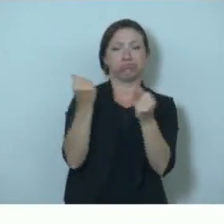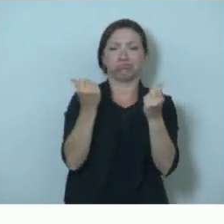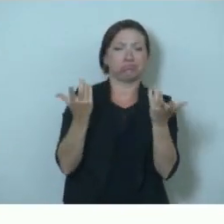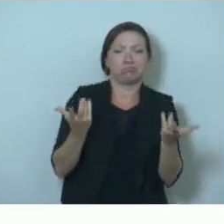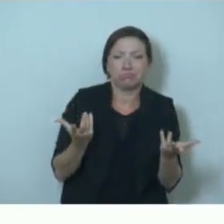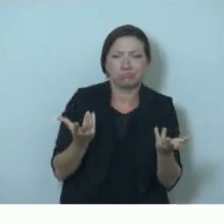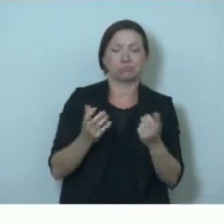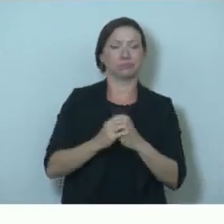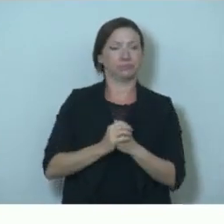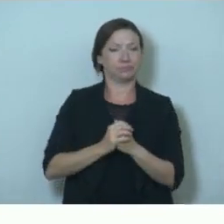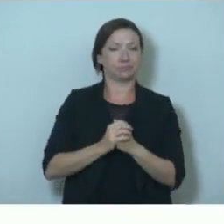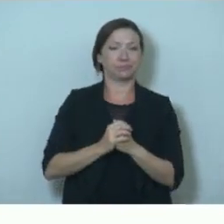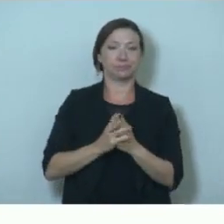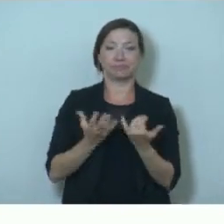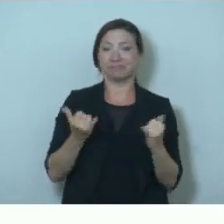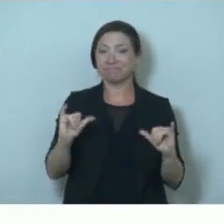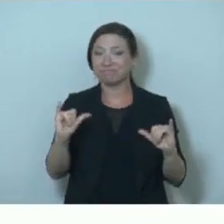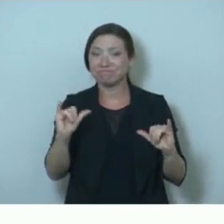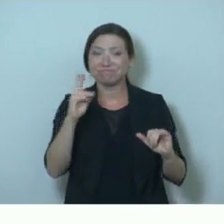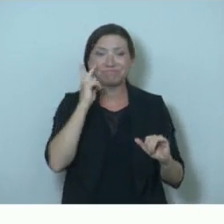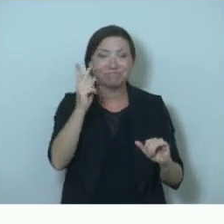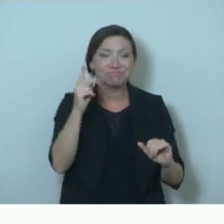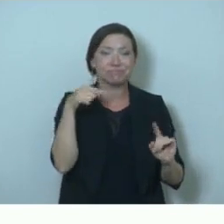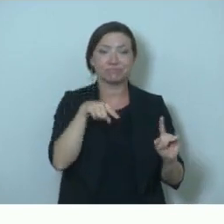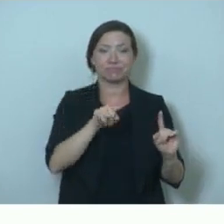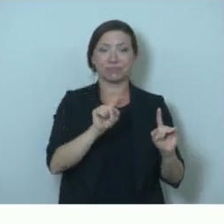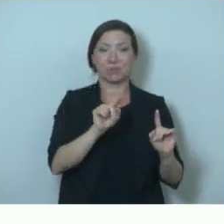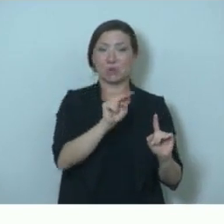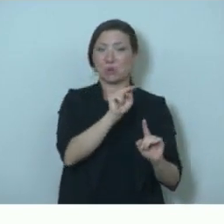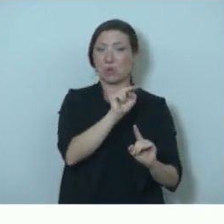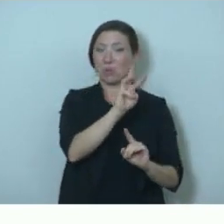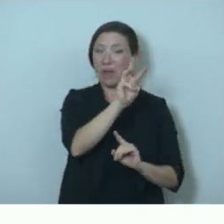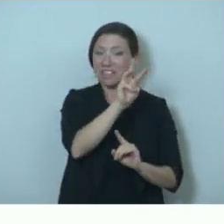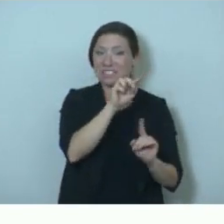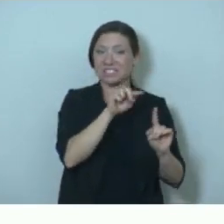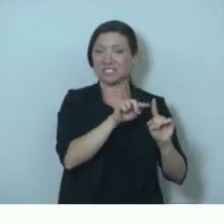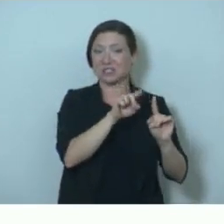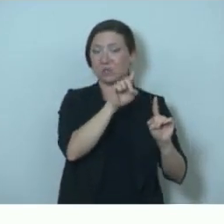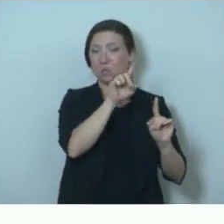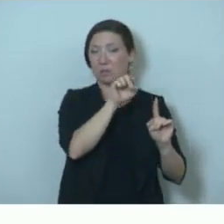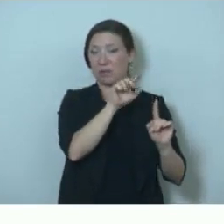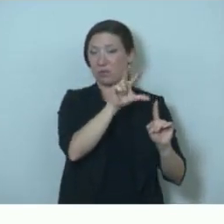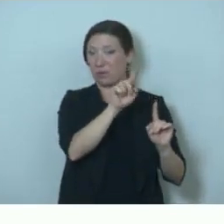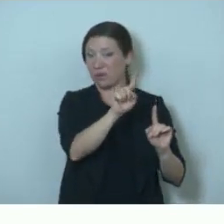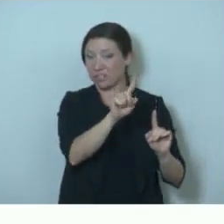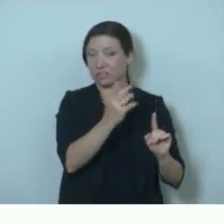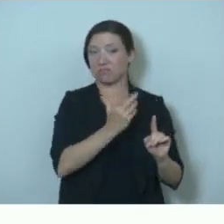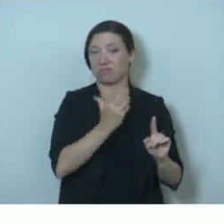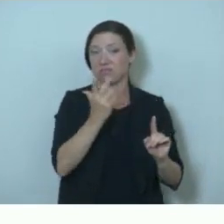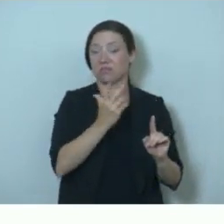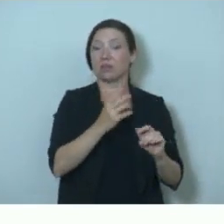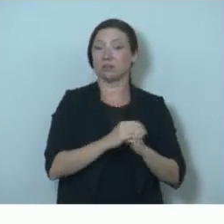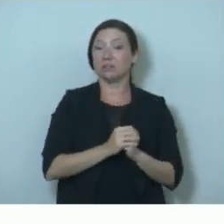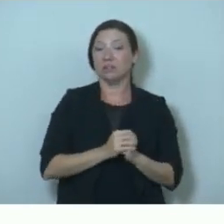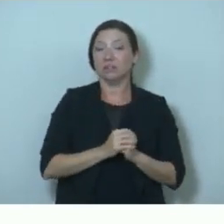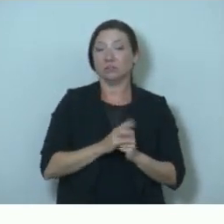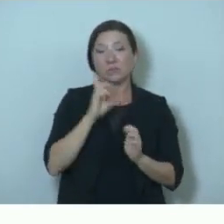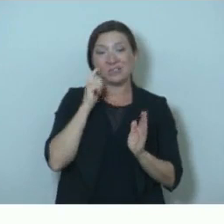PEOPLE DO DRIVE FROM PLACE TO PLACE AND THEY CROSS COUNTY LINES AND THEN, YOU CAN SEE STILL, STILL, QUITE IN THE NORTHWEST.